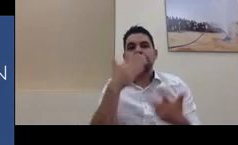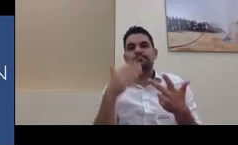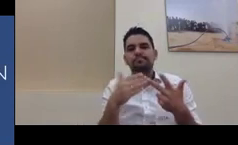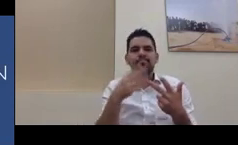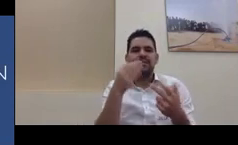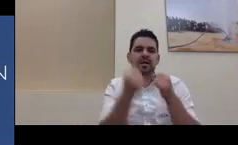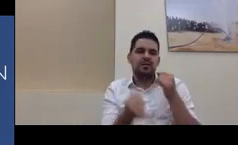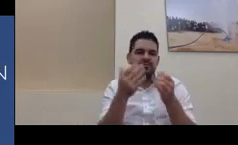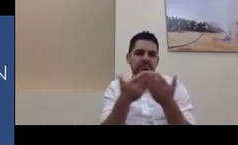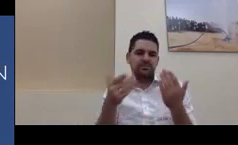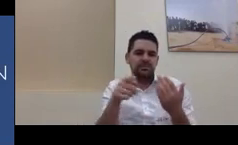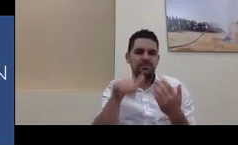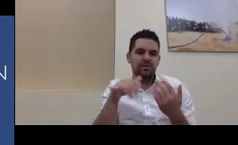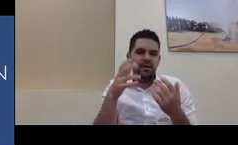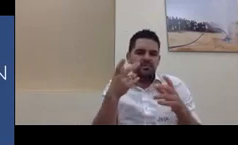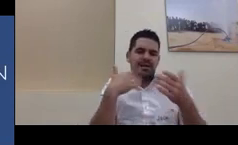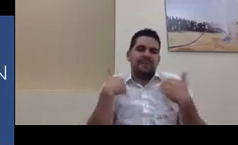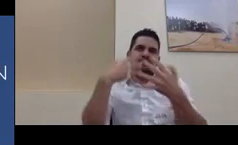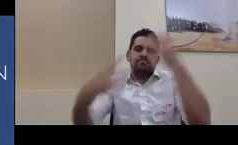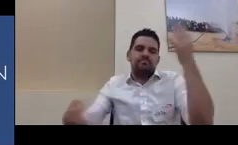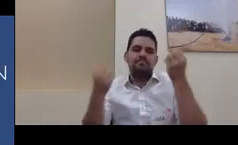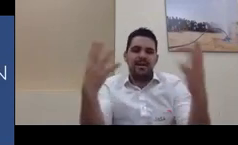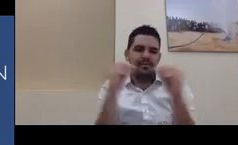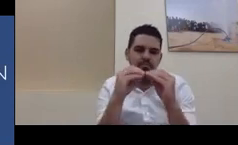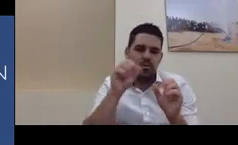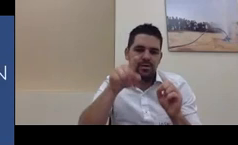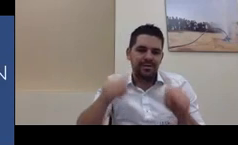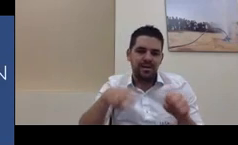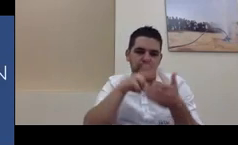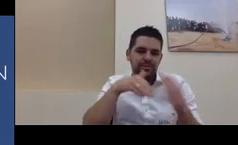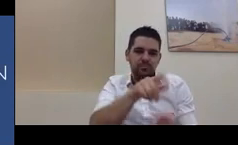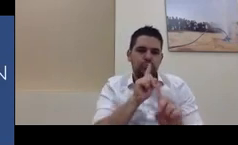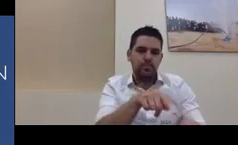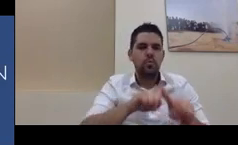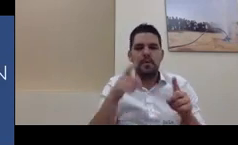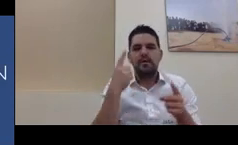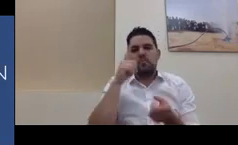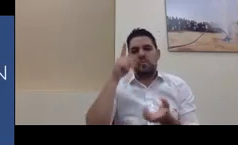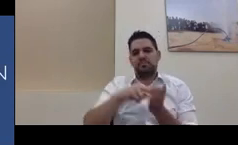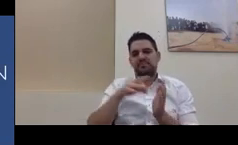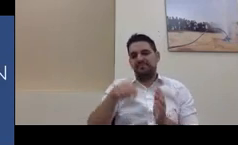that are happening like that. Also, and the last thing that I'll say, well, there's so many more things that you could read in the report.